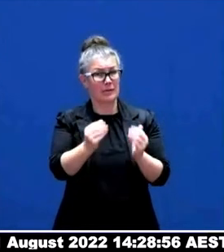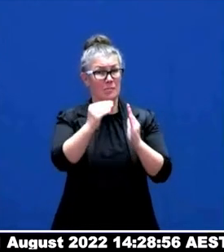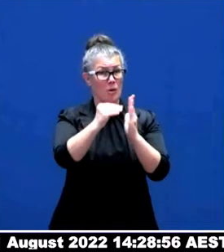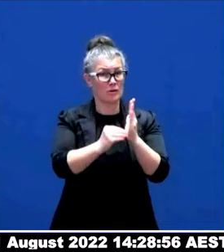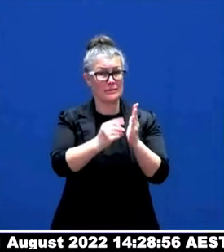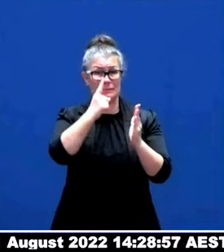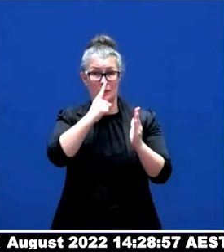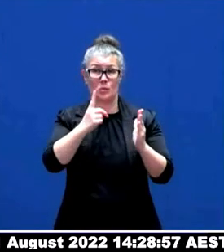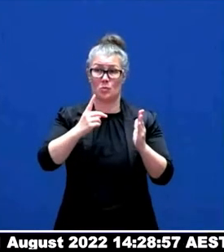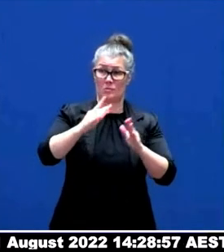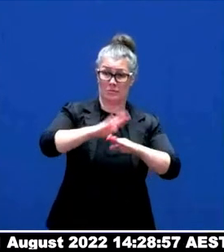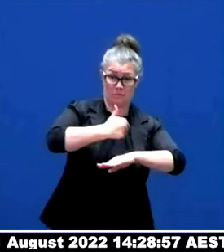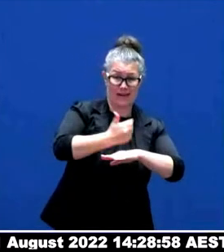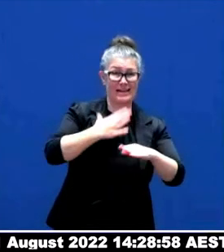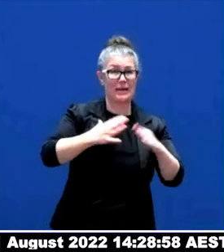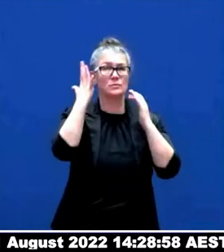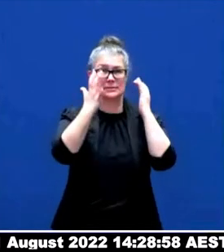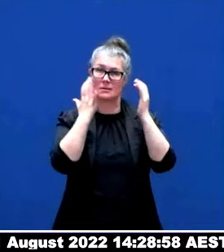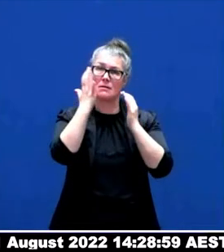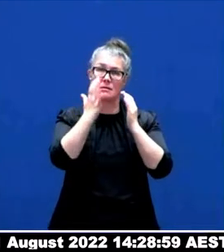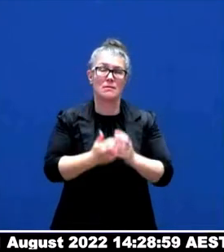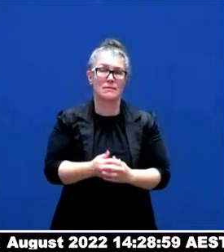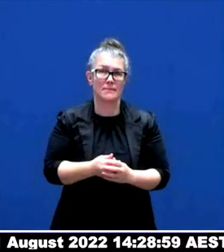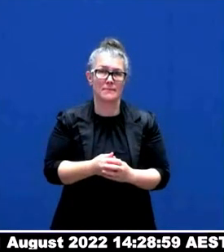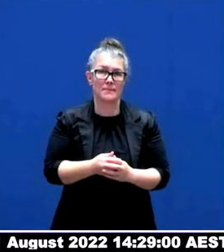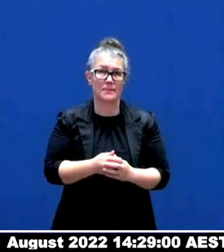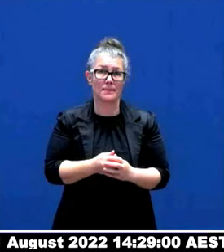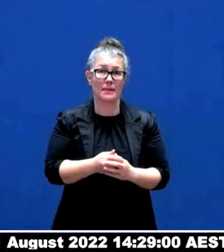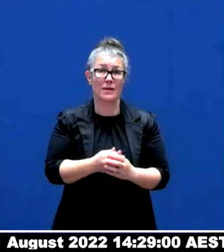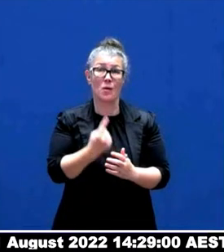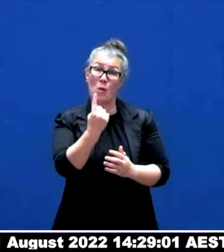Yes. CHAIR: And it would be one possible solution to the sorts of problems,